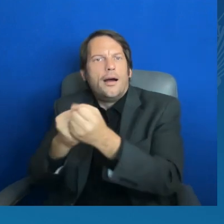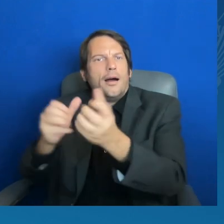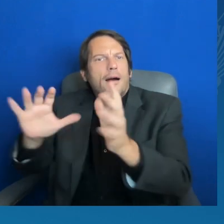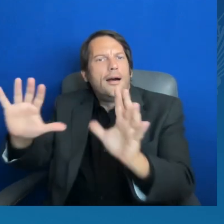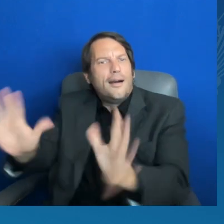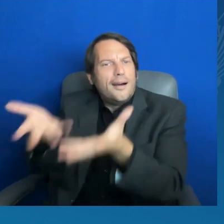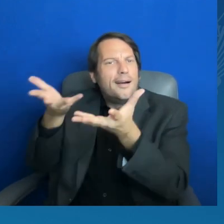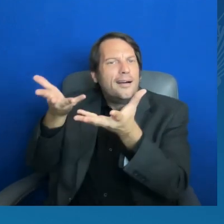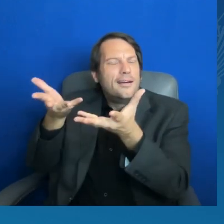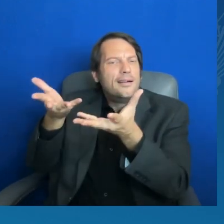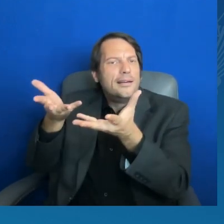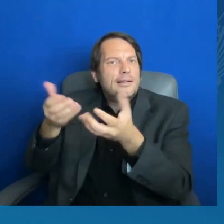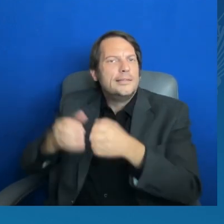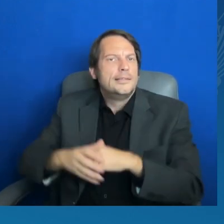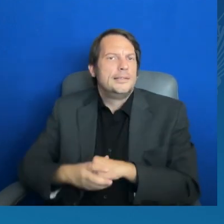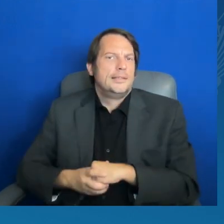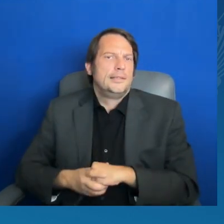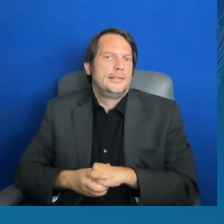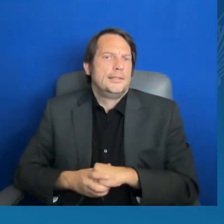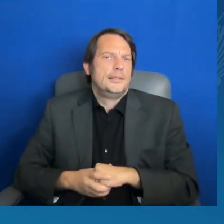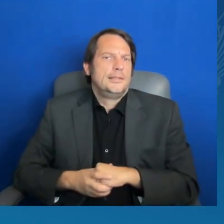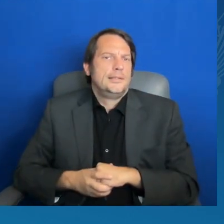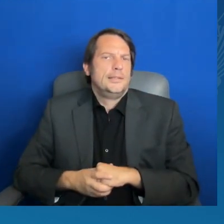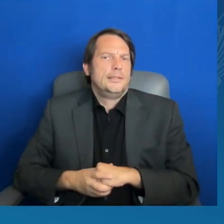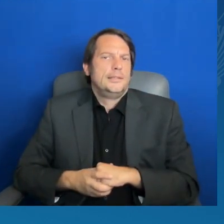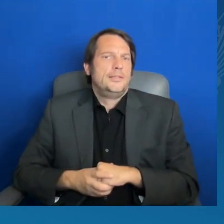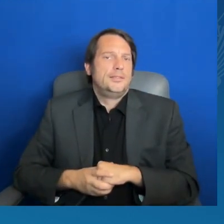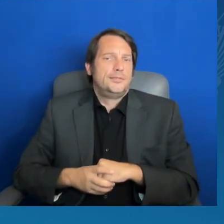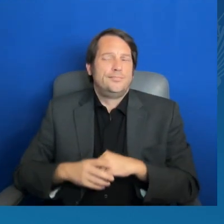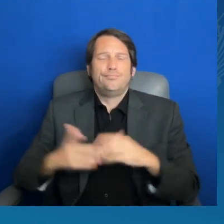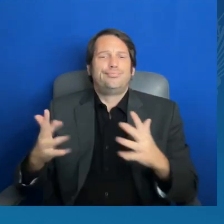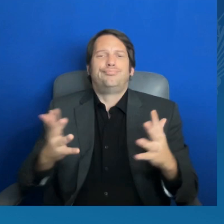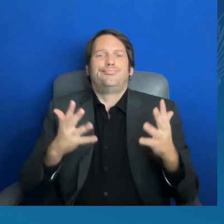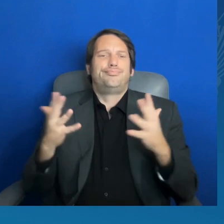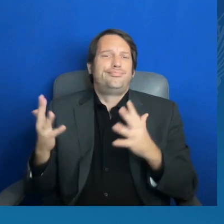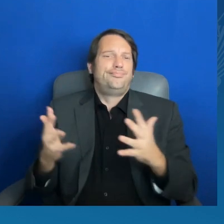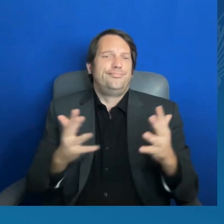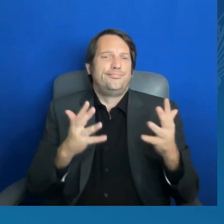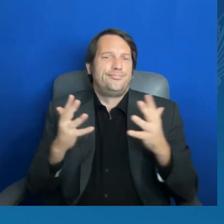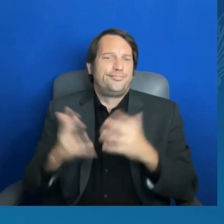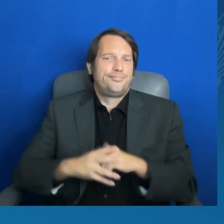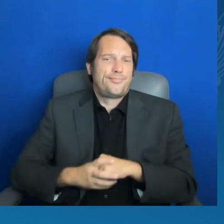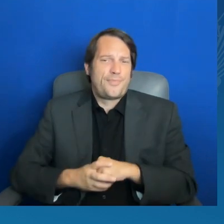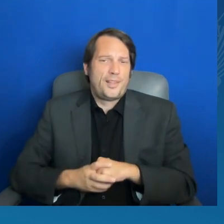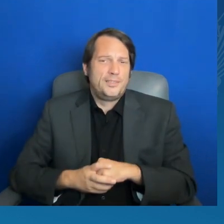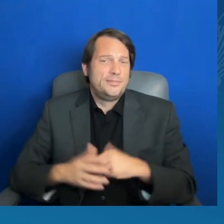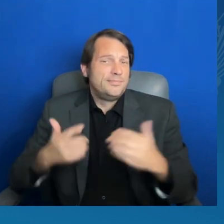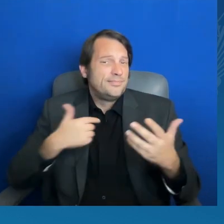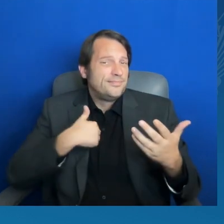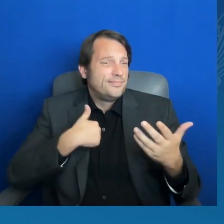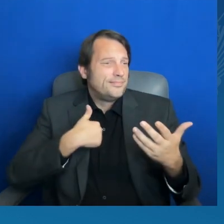So, I'm here to thank you. I'm here to thank you. Mr. George: Oh, well, thank you so much, again, for being here, I just want to say from the bottom of my heart.